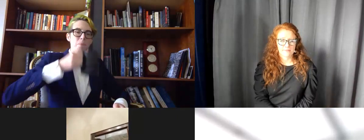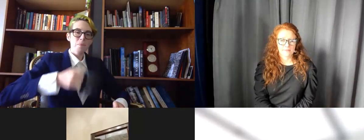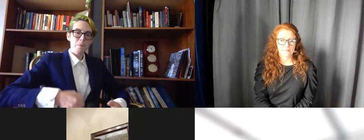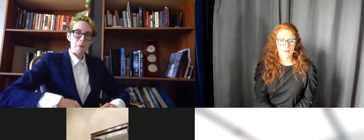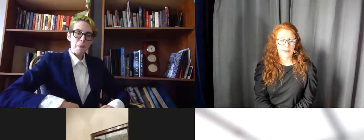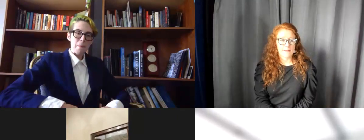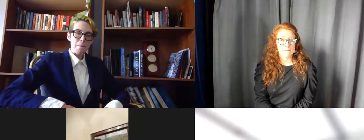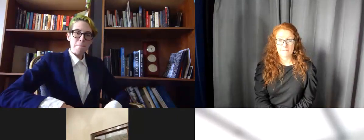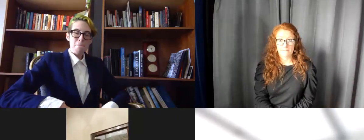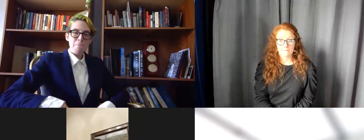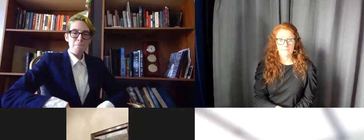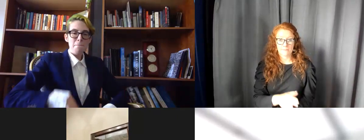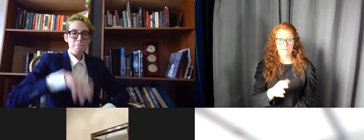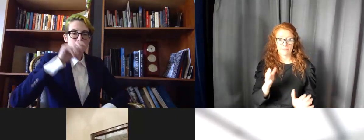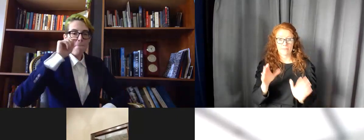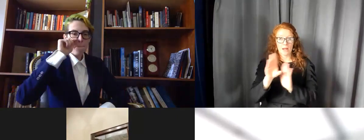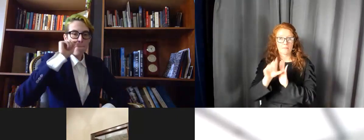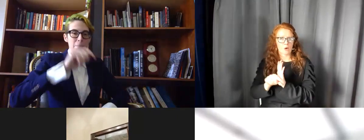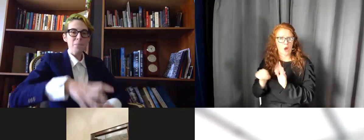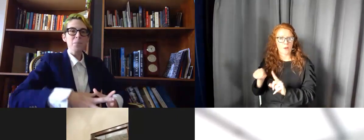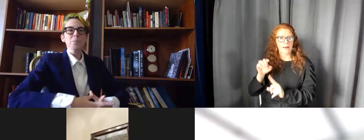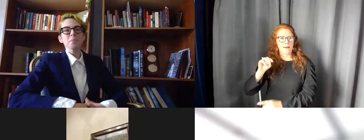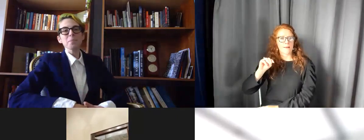Michael Libby: So this is Michael. I have a question for all 3, You.